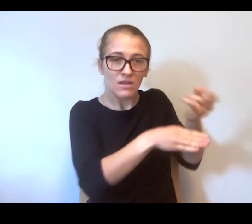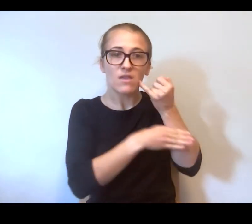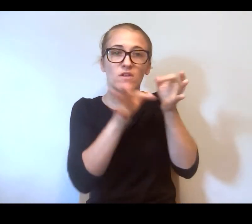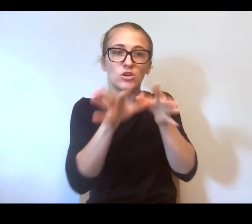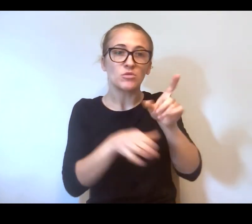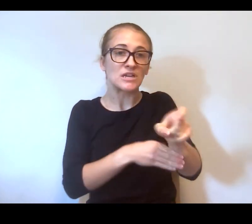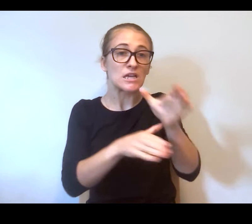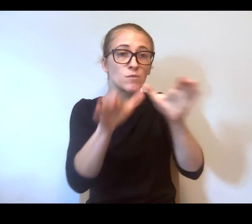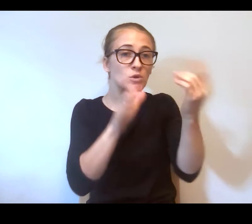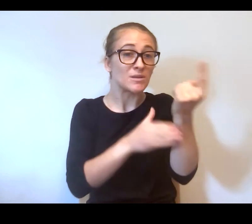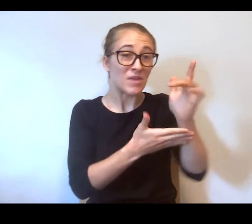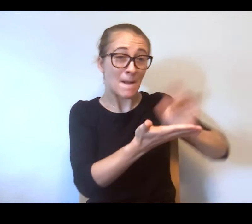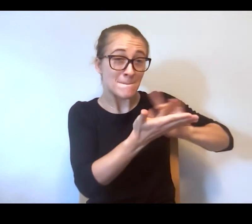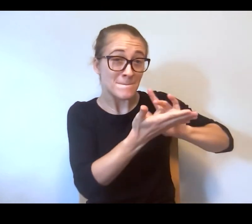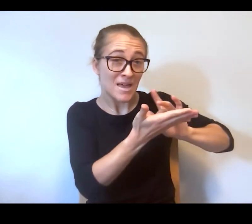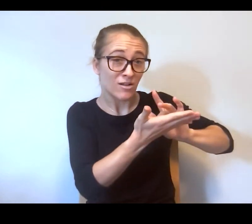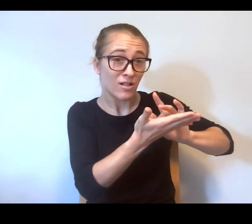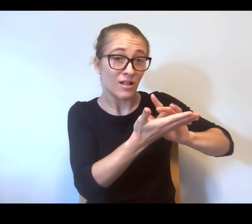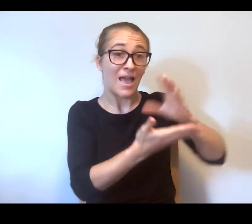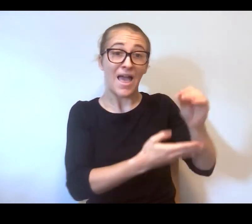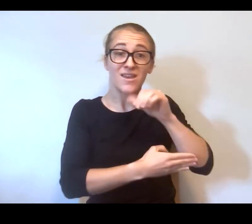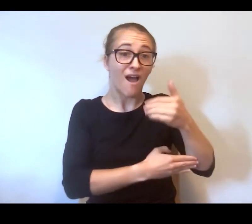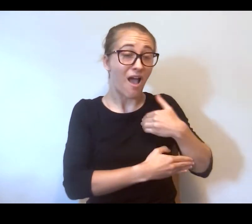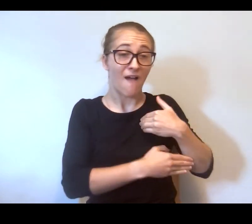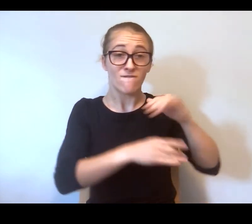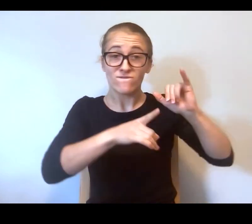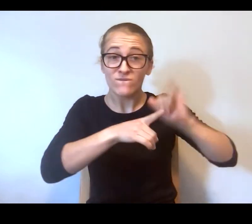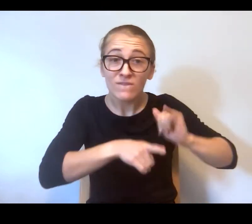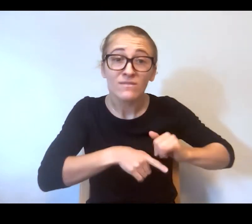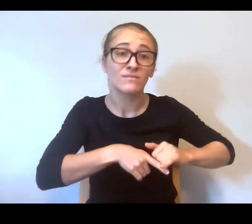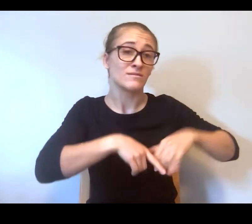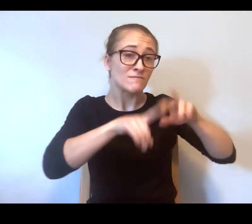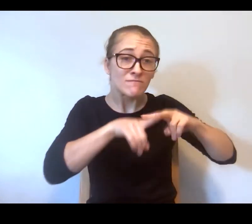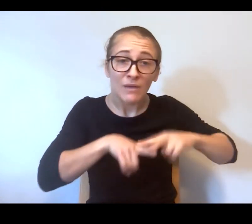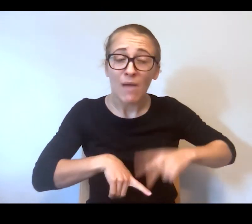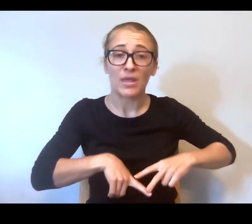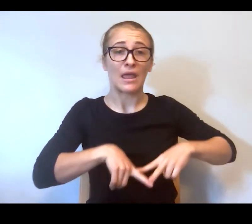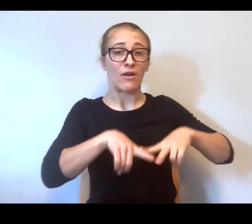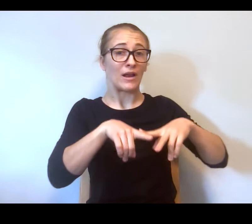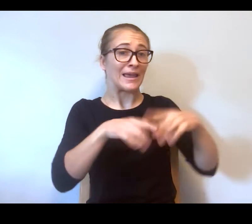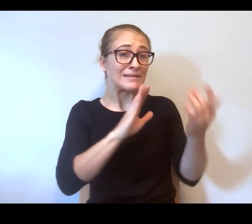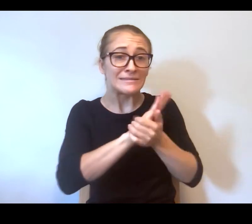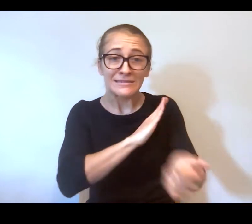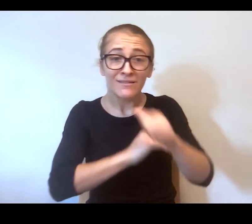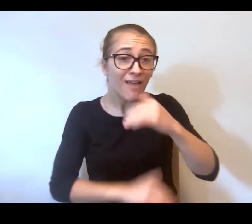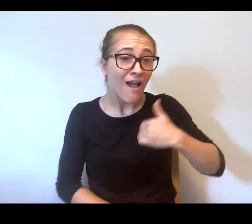things so if an interpreter needs to communication and that interpreter doesn't